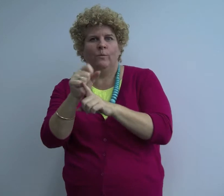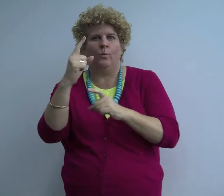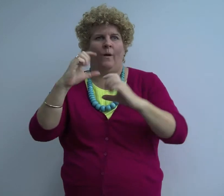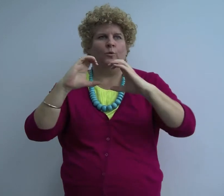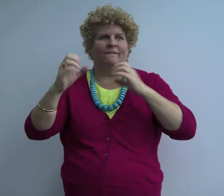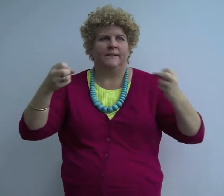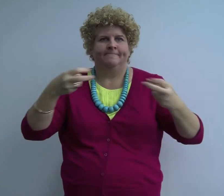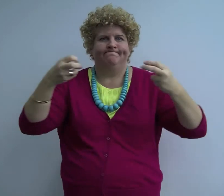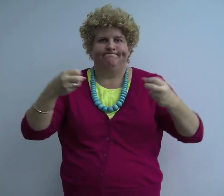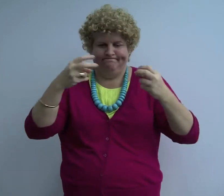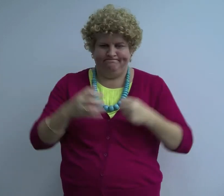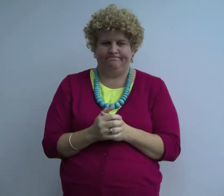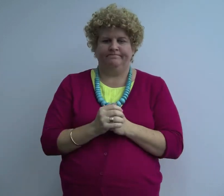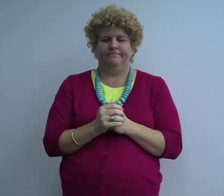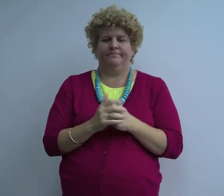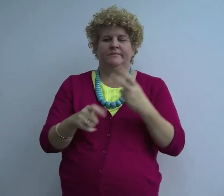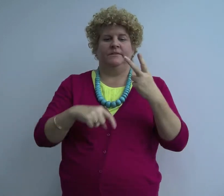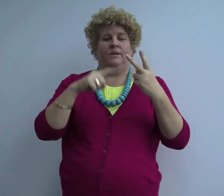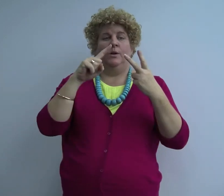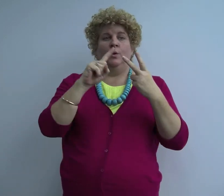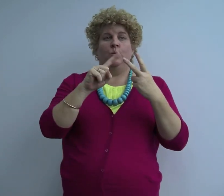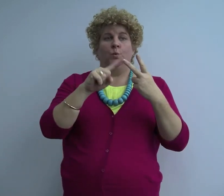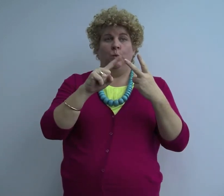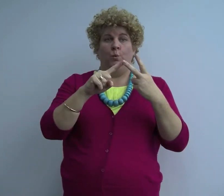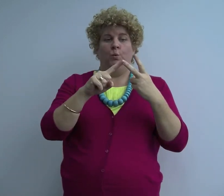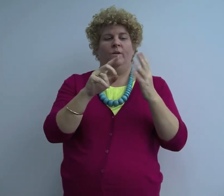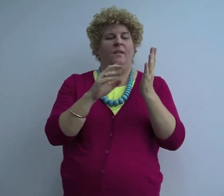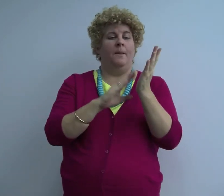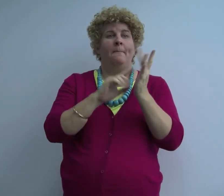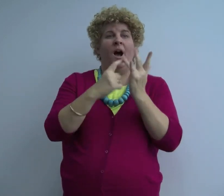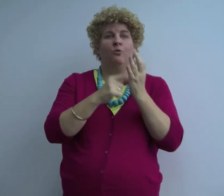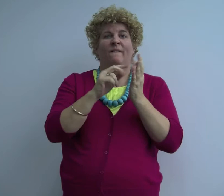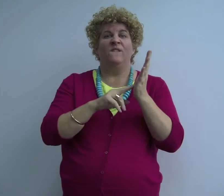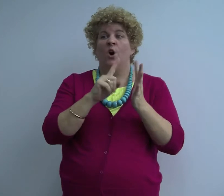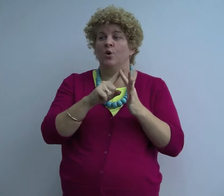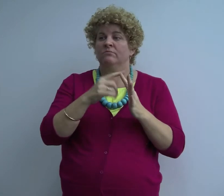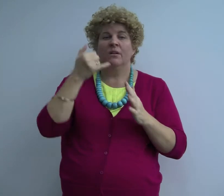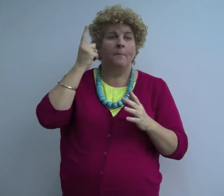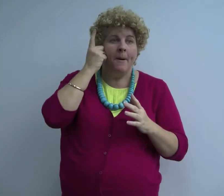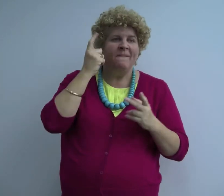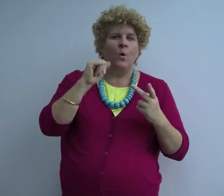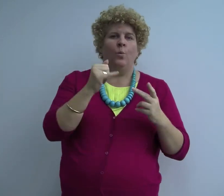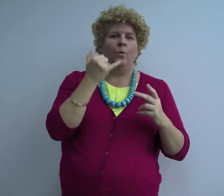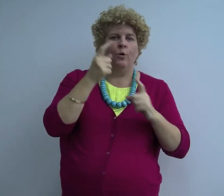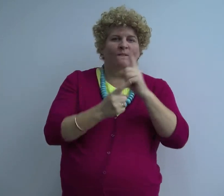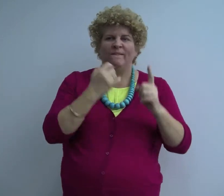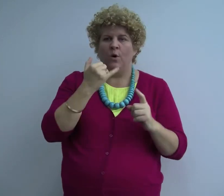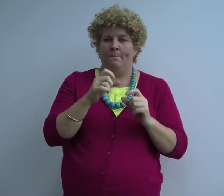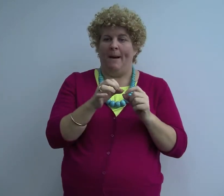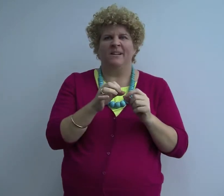which makes it very difficult for the captioner to capture everything that is being said. Or the microphone or mobile phone